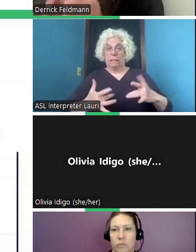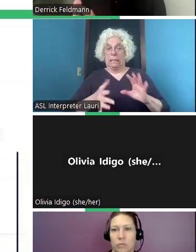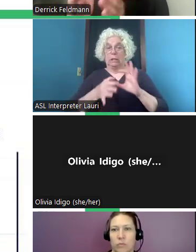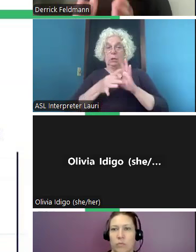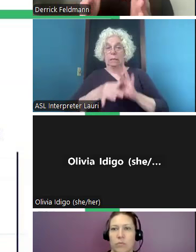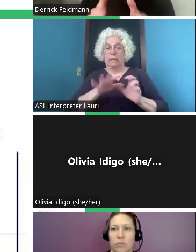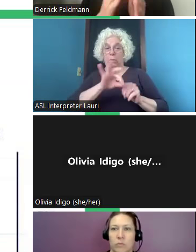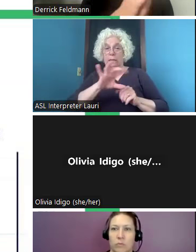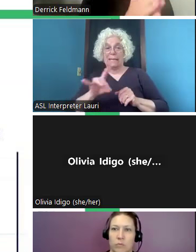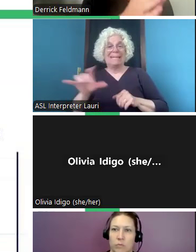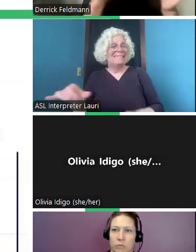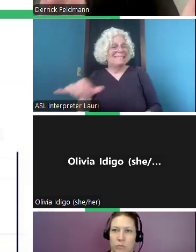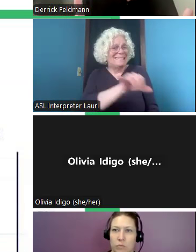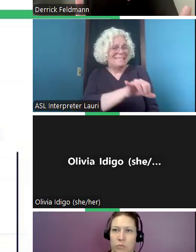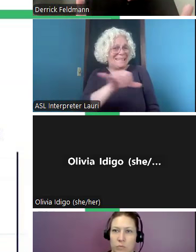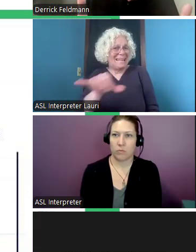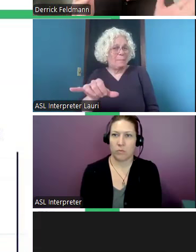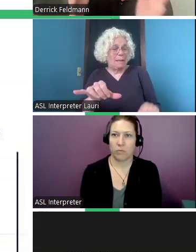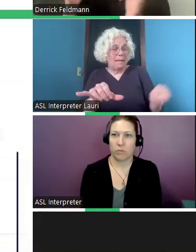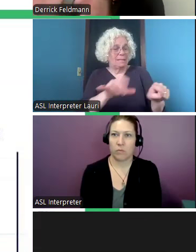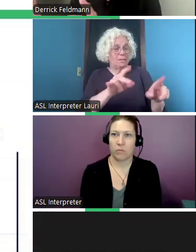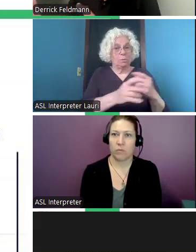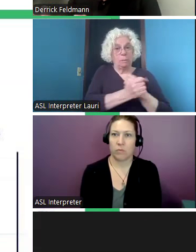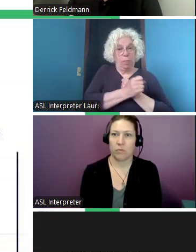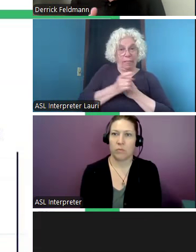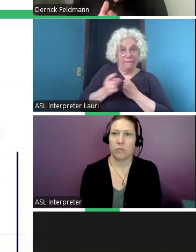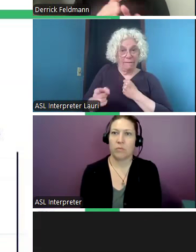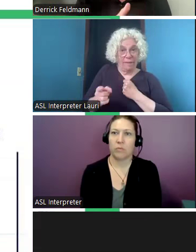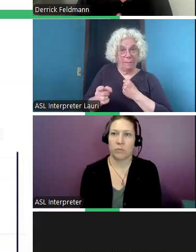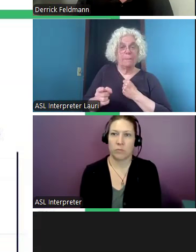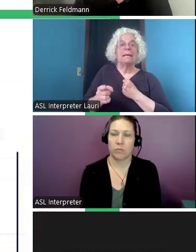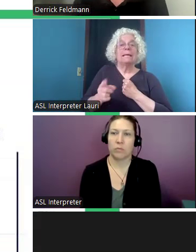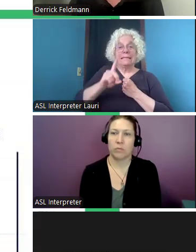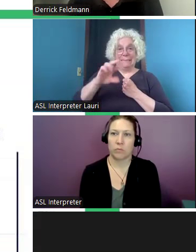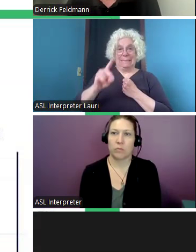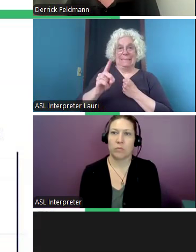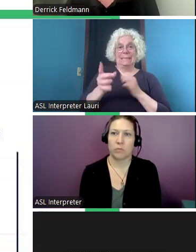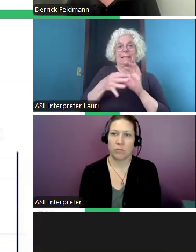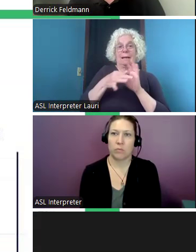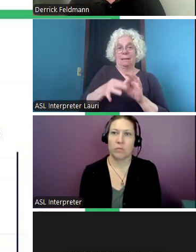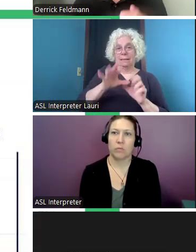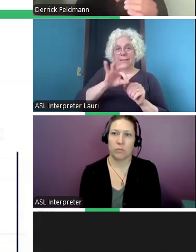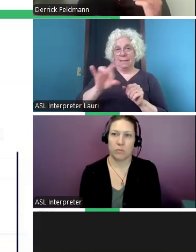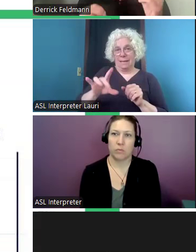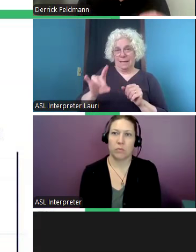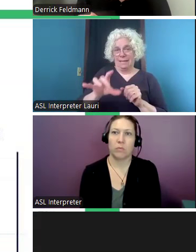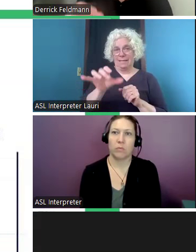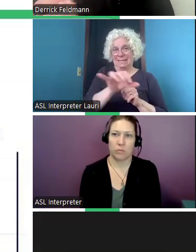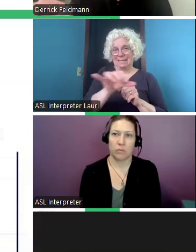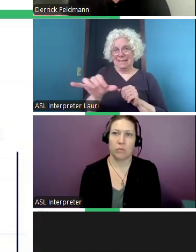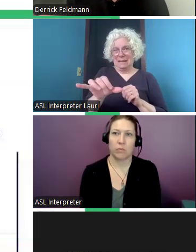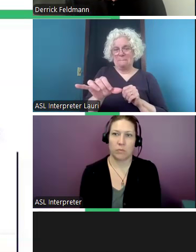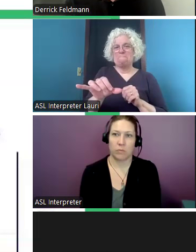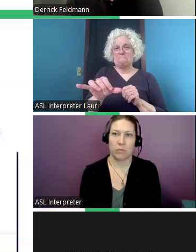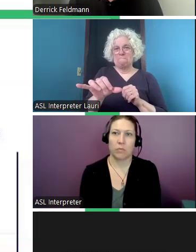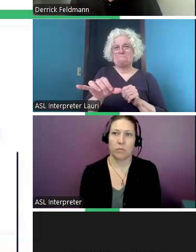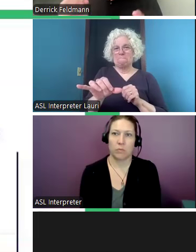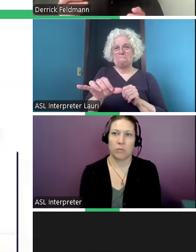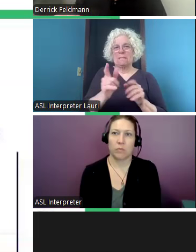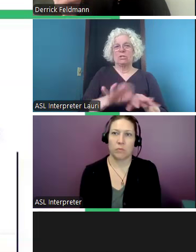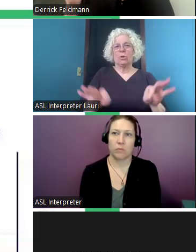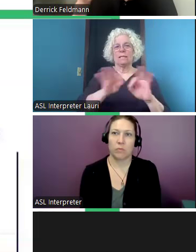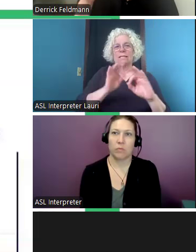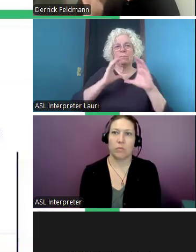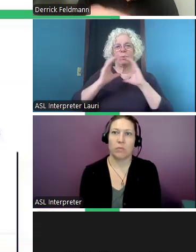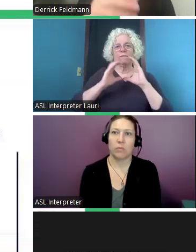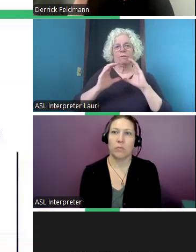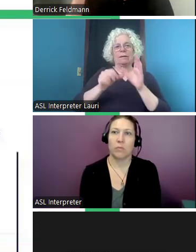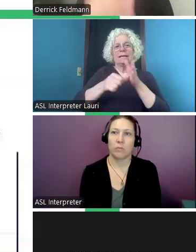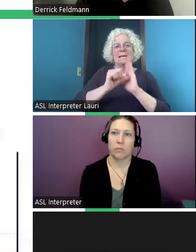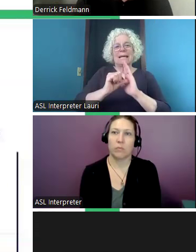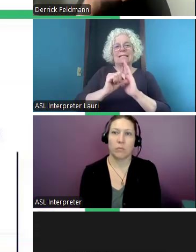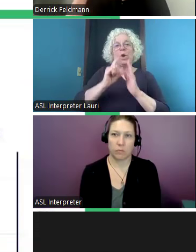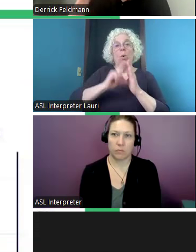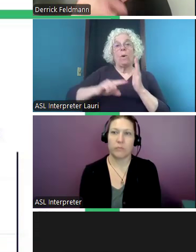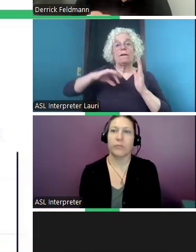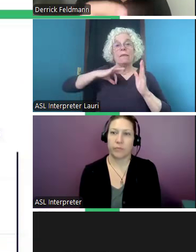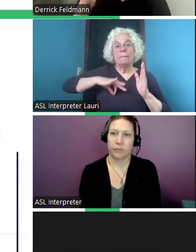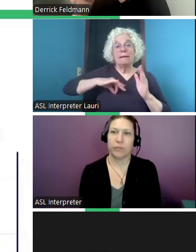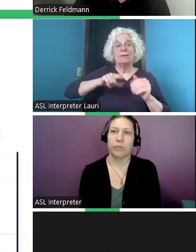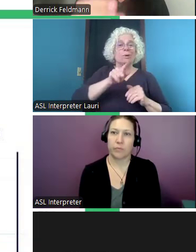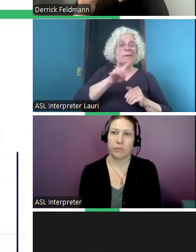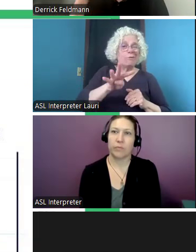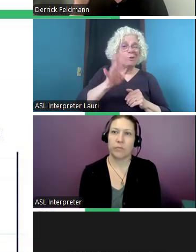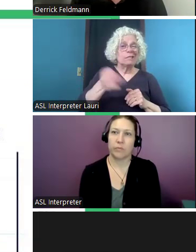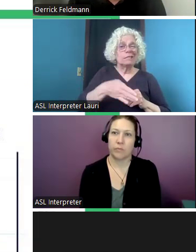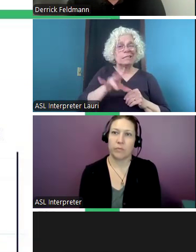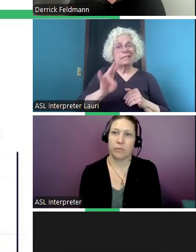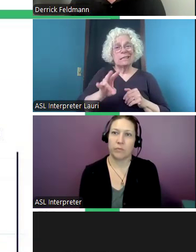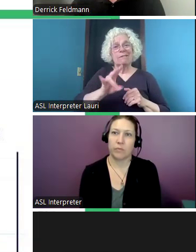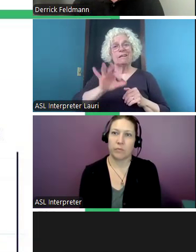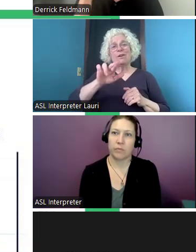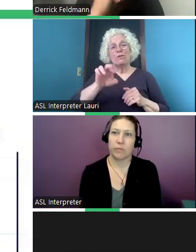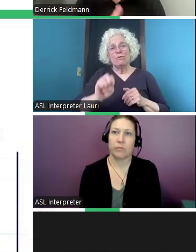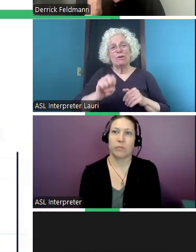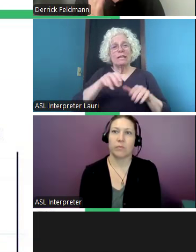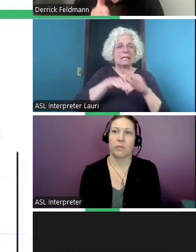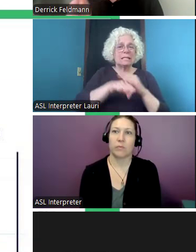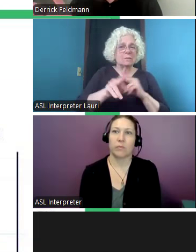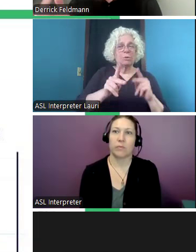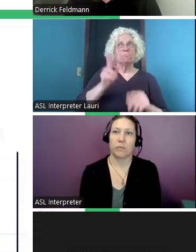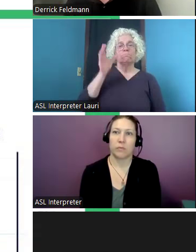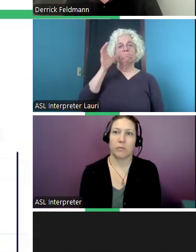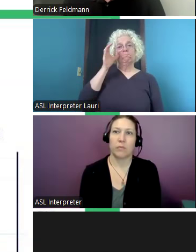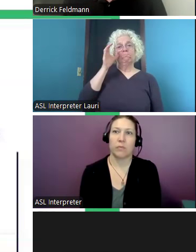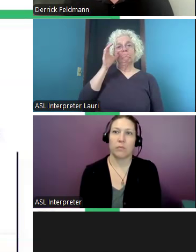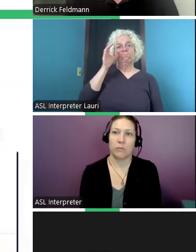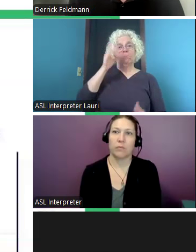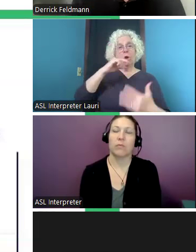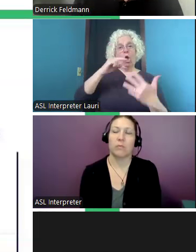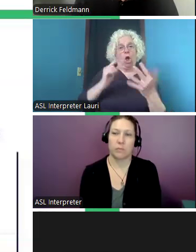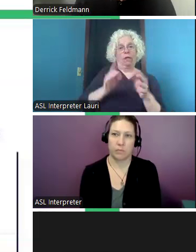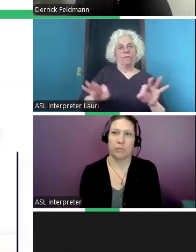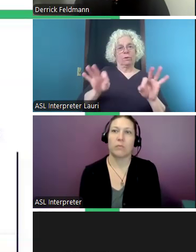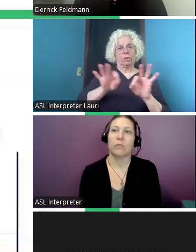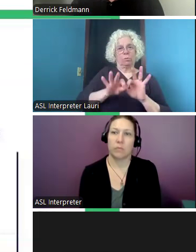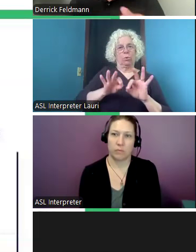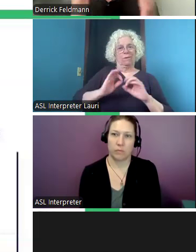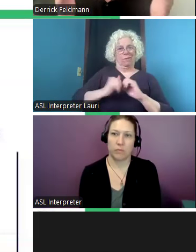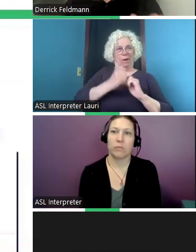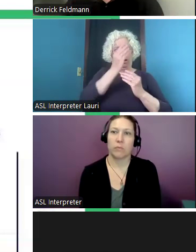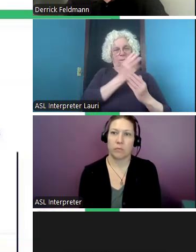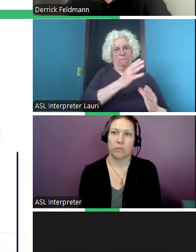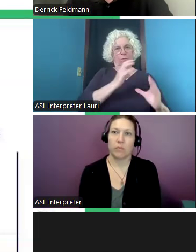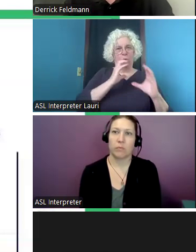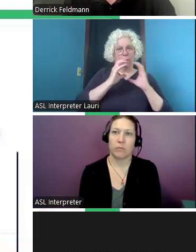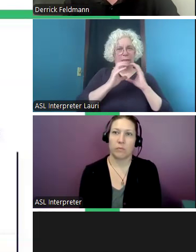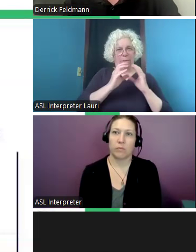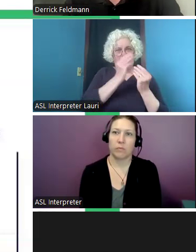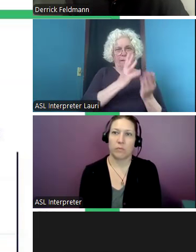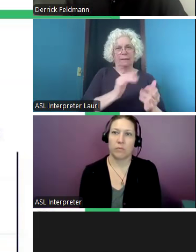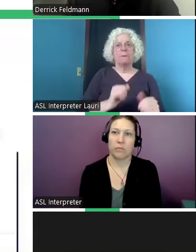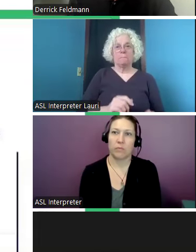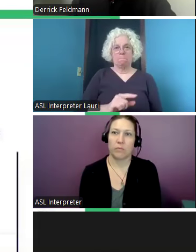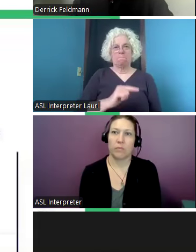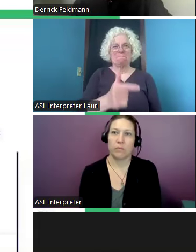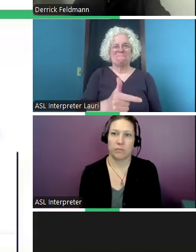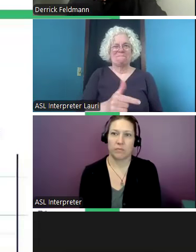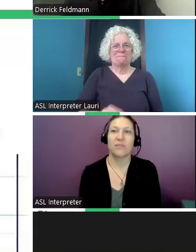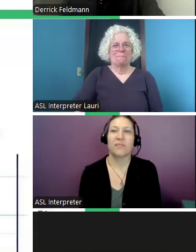So this is a key communications piece. Highlighting those benefits of 24/7, free, accessible someone who's going to listen--all key elements in the communications, trace and aspects to highlight.